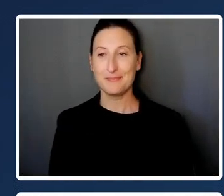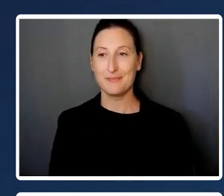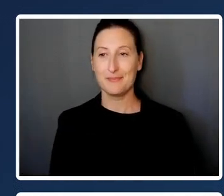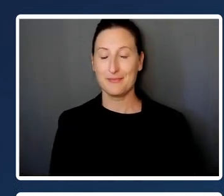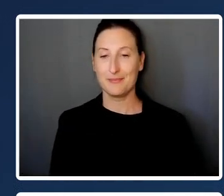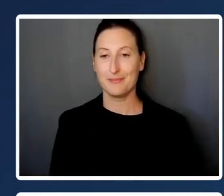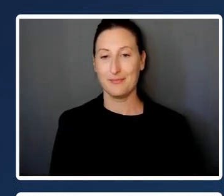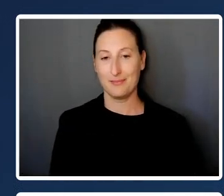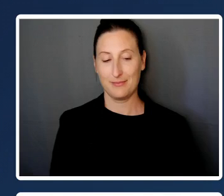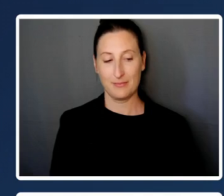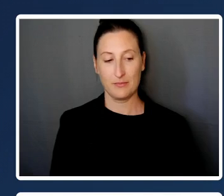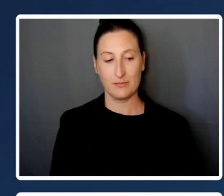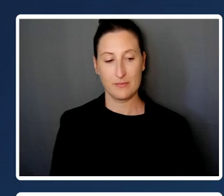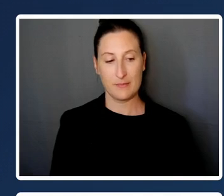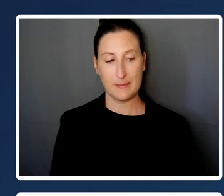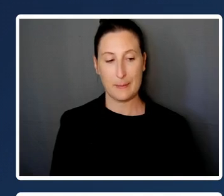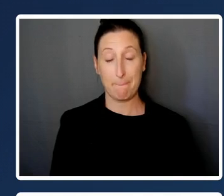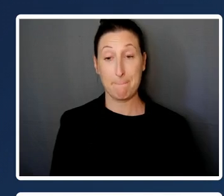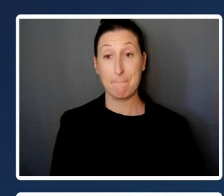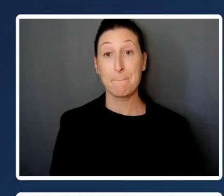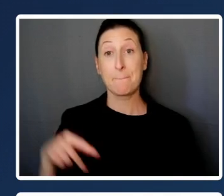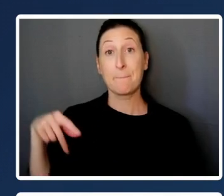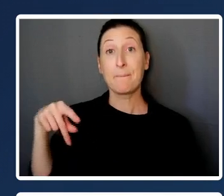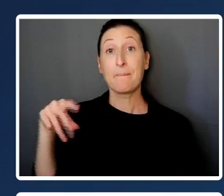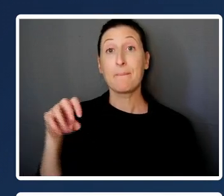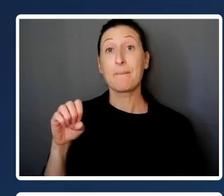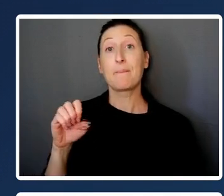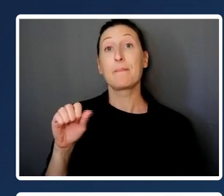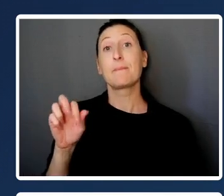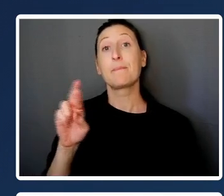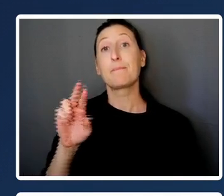So, as Pearl mentioned earlier, the partnerships that we had in